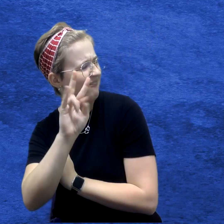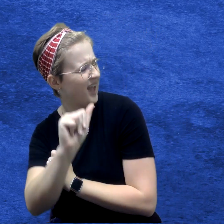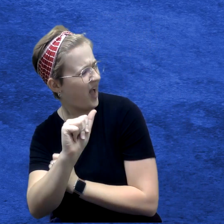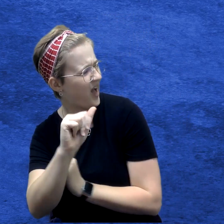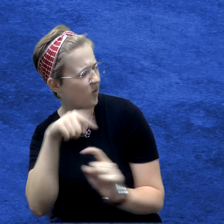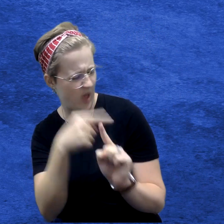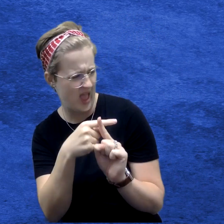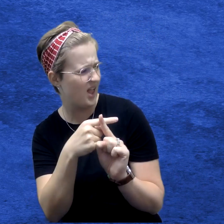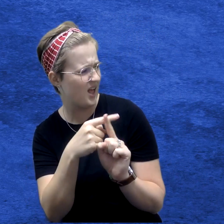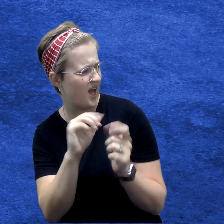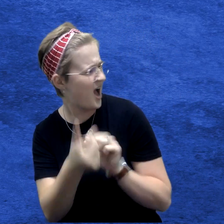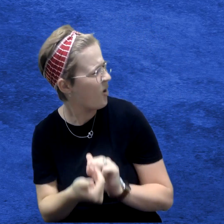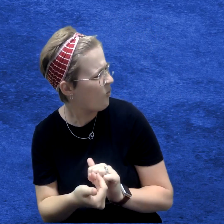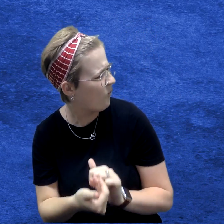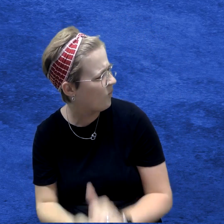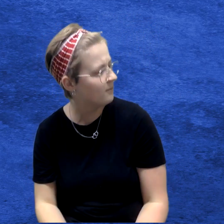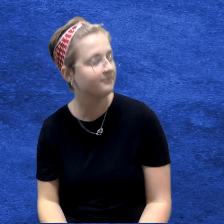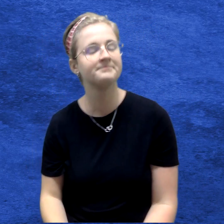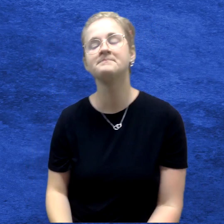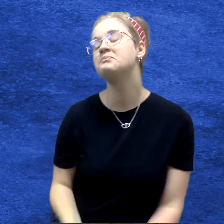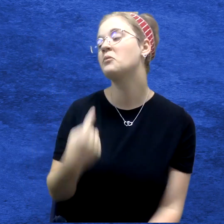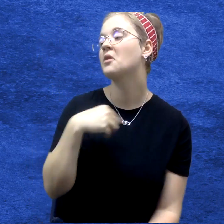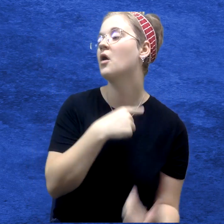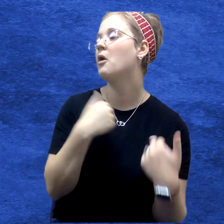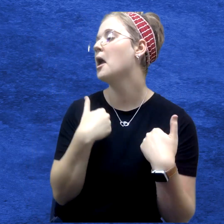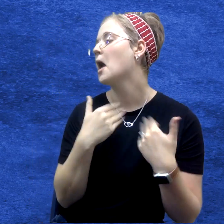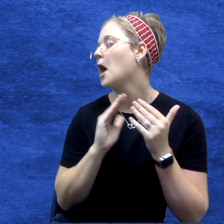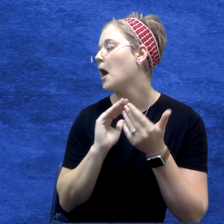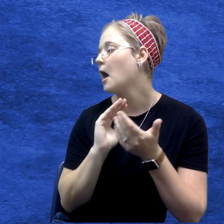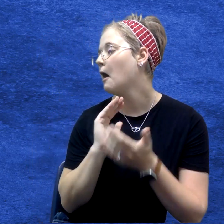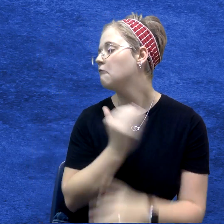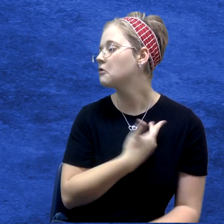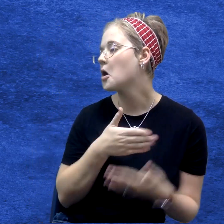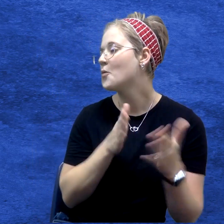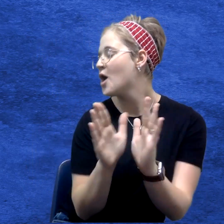How?” “We have our ways,” Josh said.